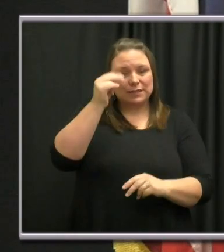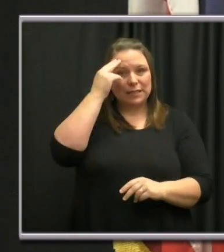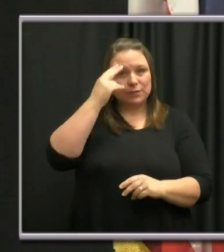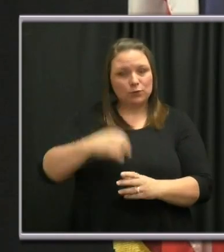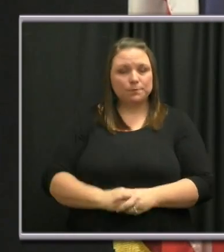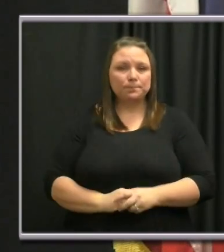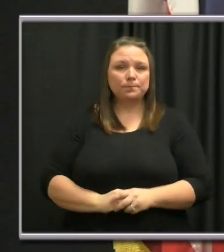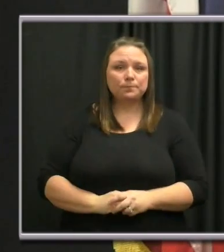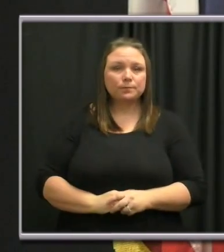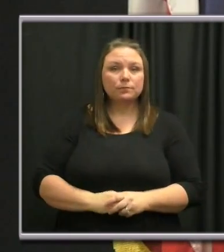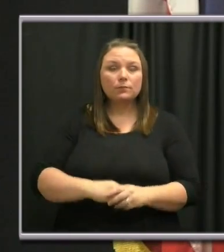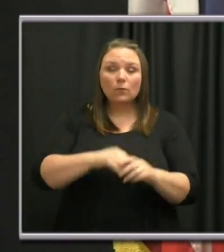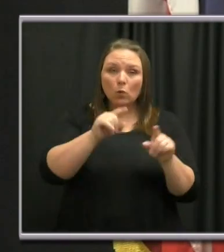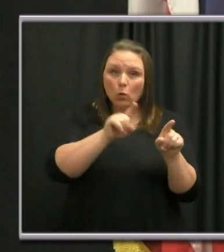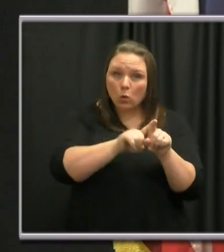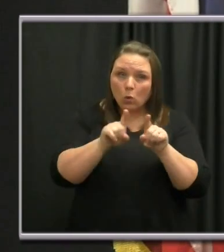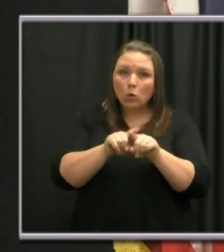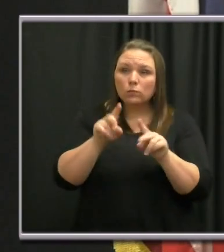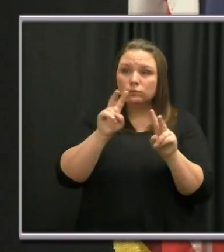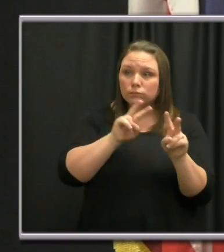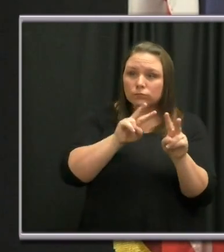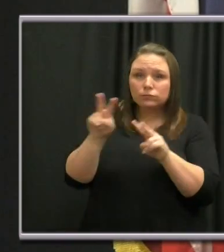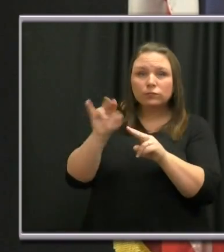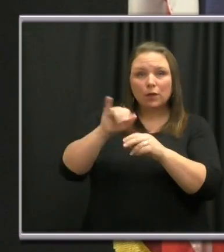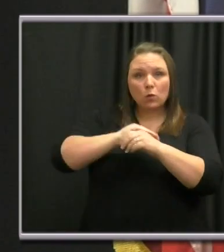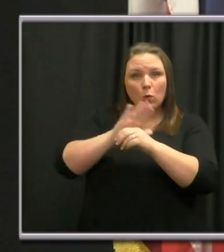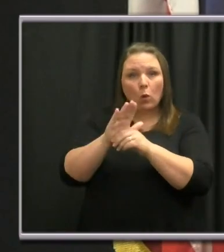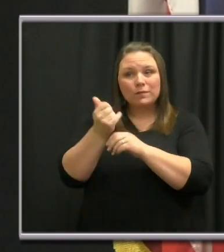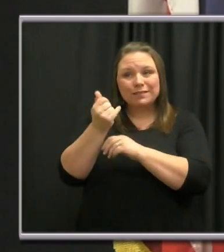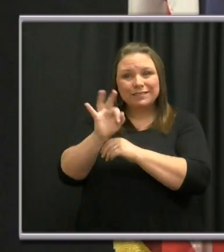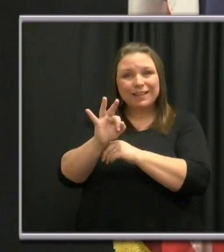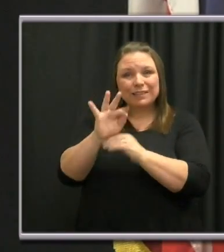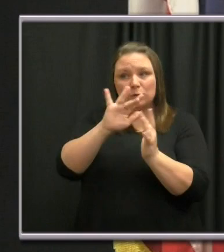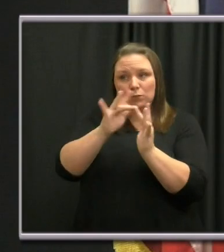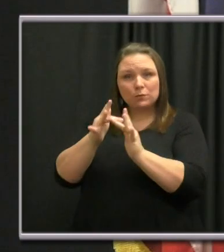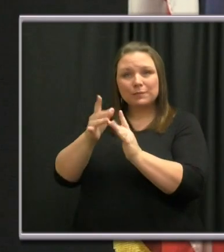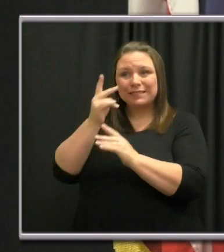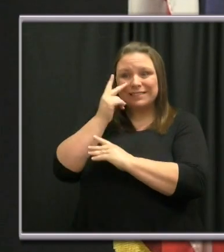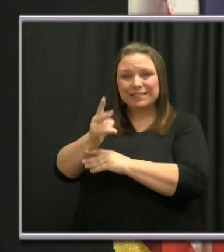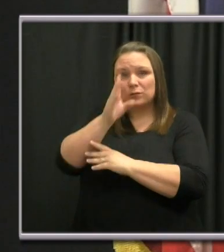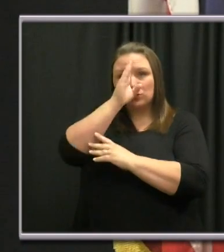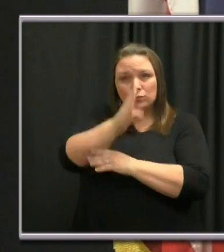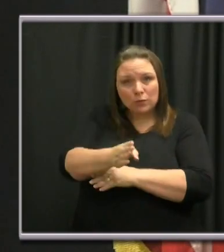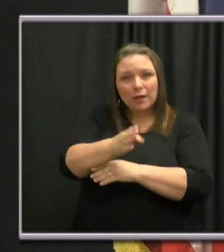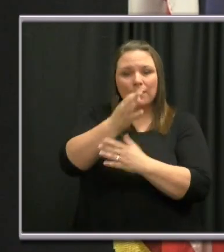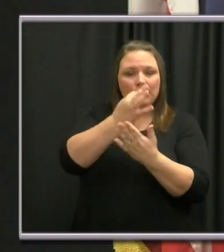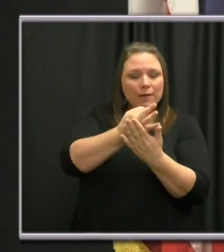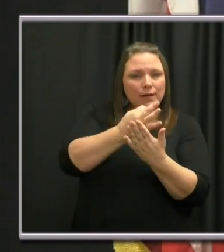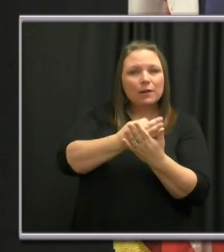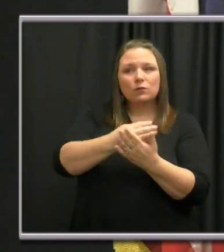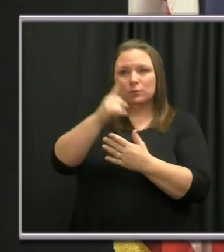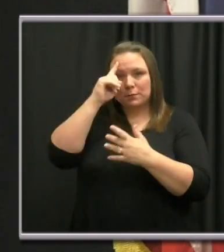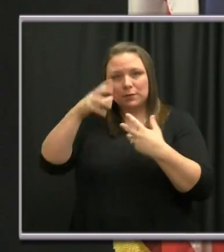NASHVILLIANS FACING HARDSHIPS DURING THIS TIME. YOU CAN ALSO VISIT THE COVERED NINETEEN